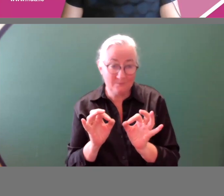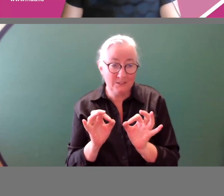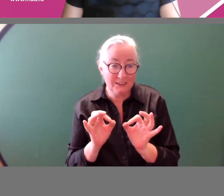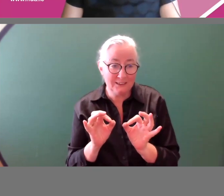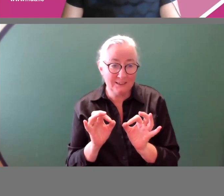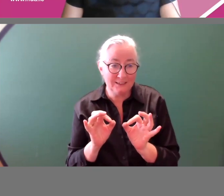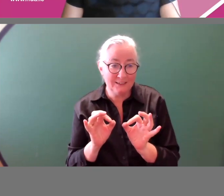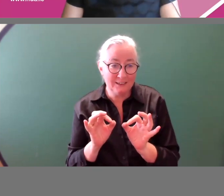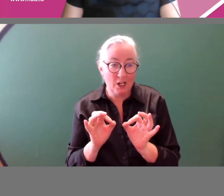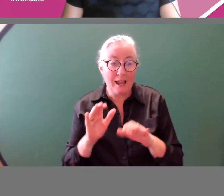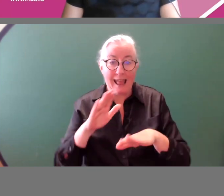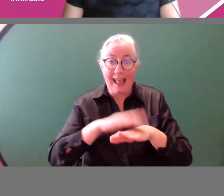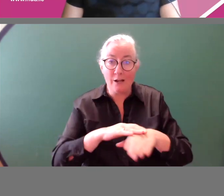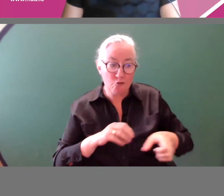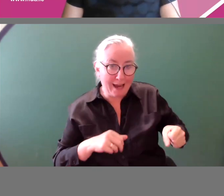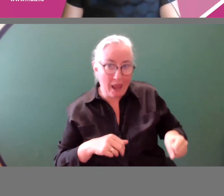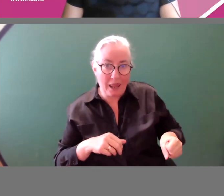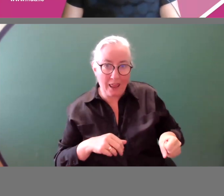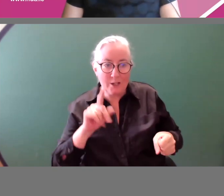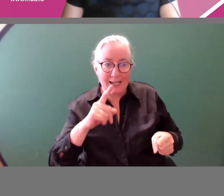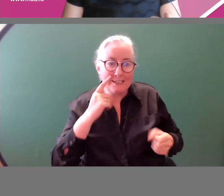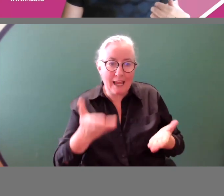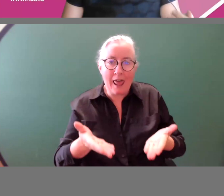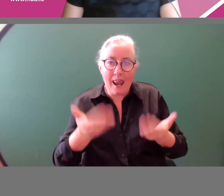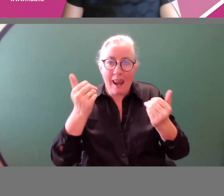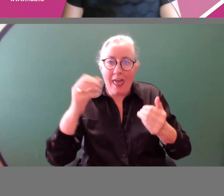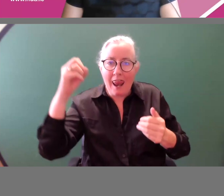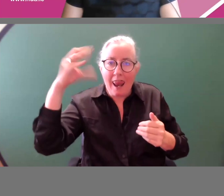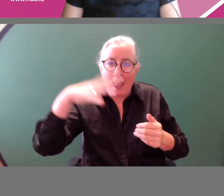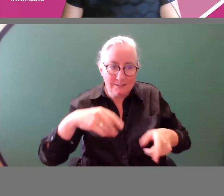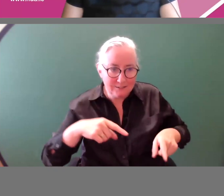the handrail is highlighted with background lighting and there is contrasting nosing on